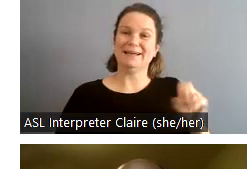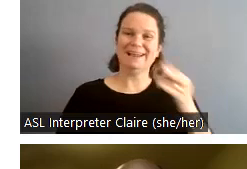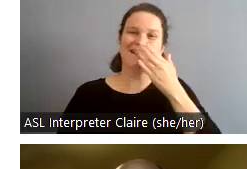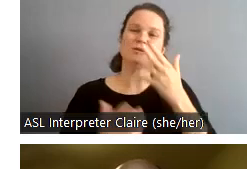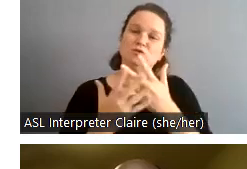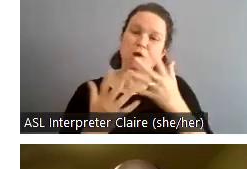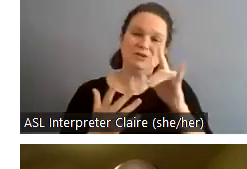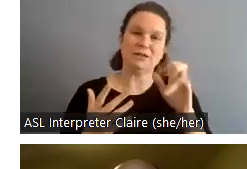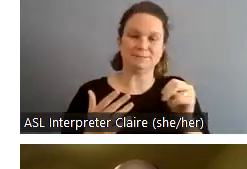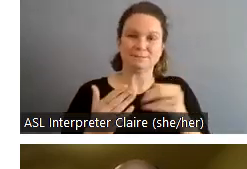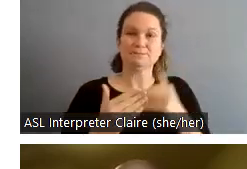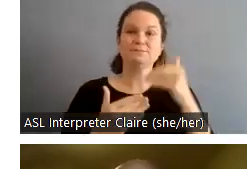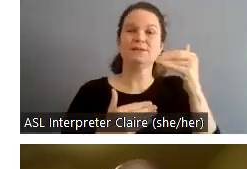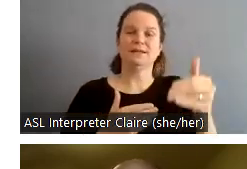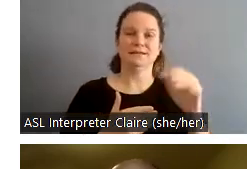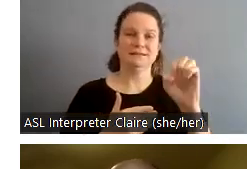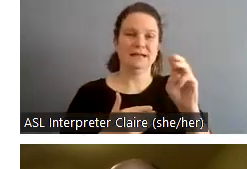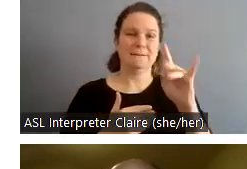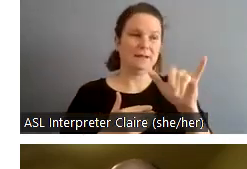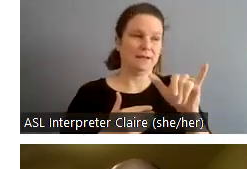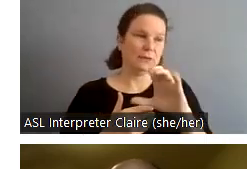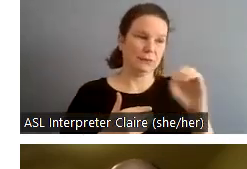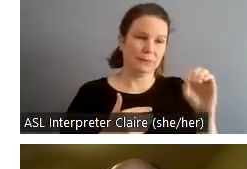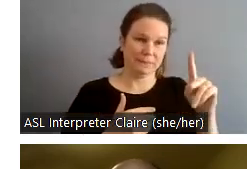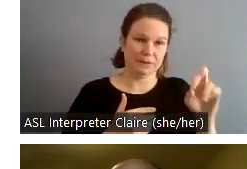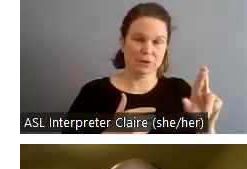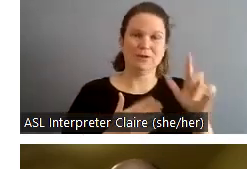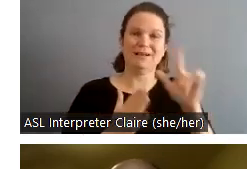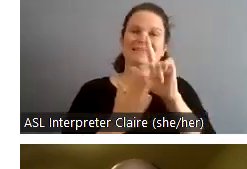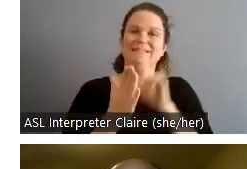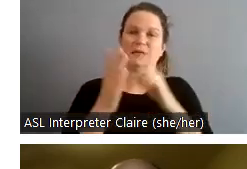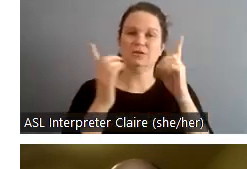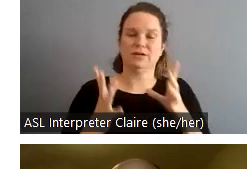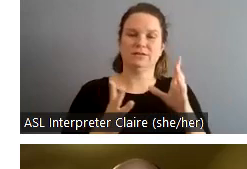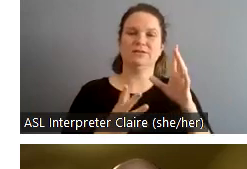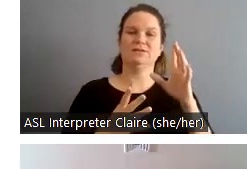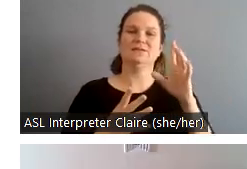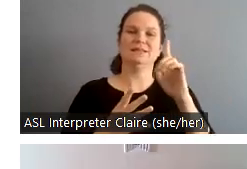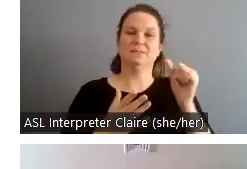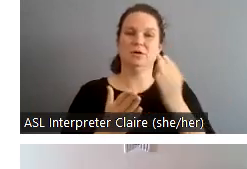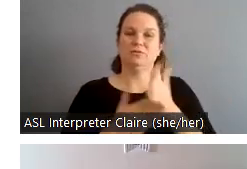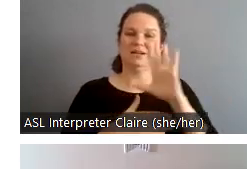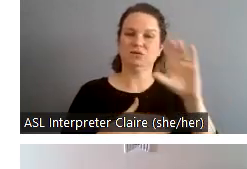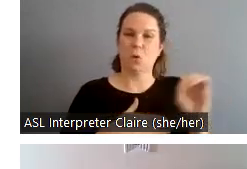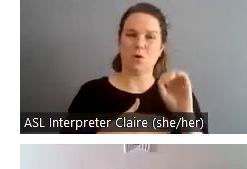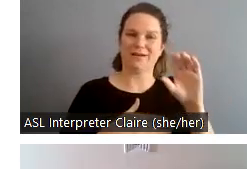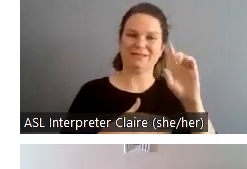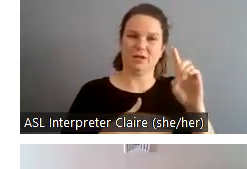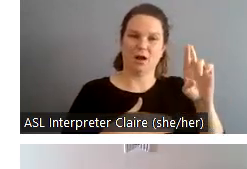Next up we have Emily Cooper, Emily is the Legal Director at Disability Rights